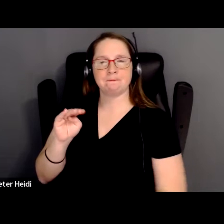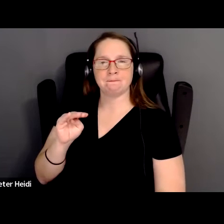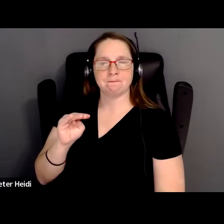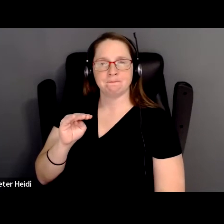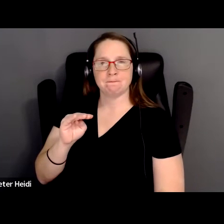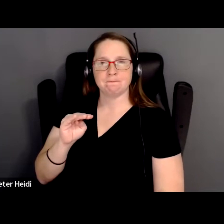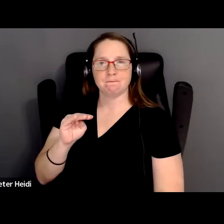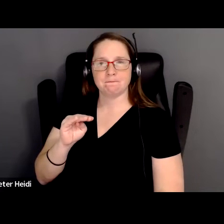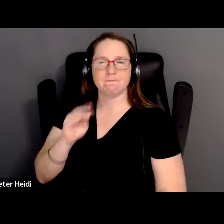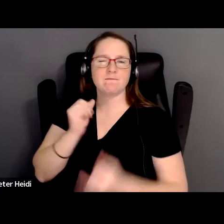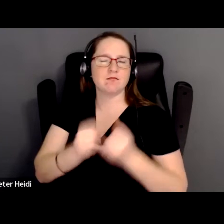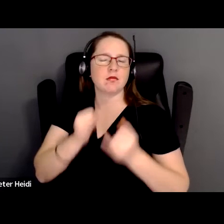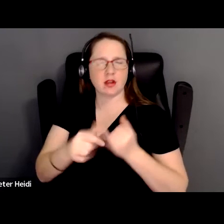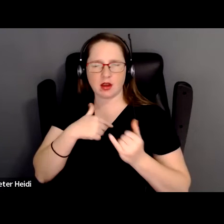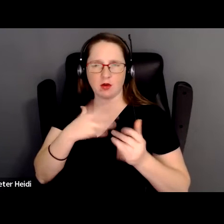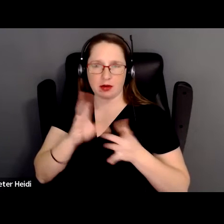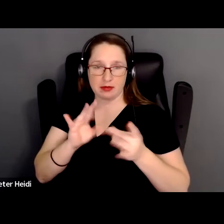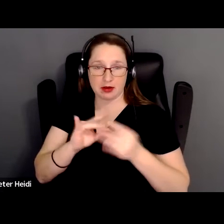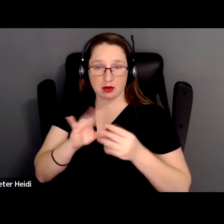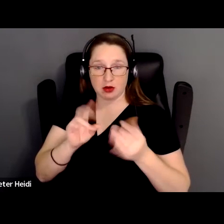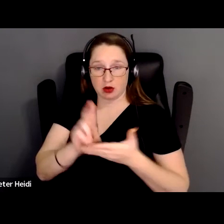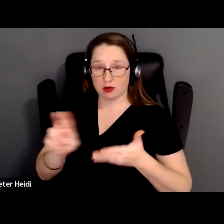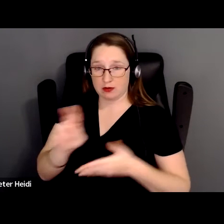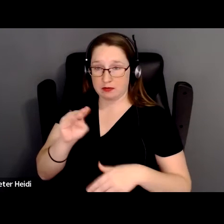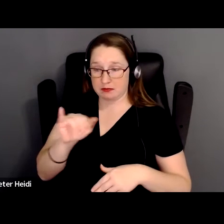finally, I wanna note that if the University of Minnesota had this fall,